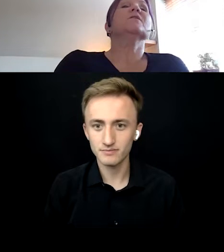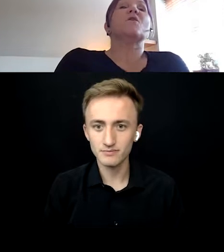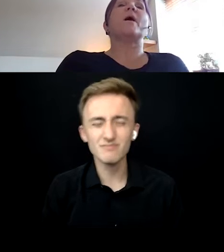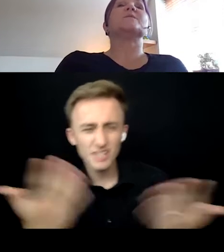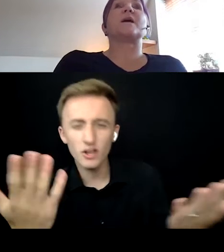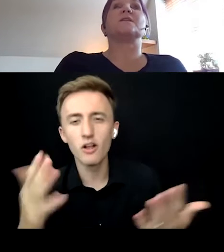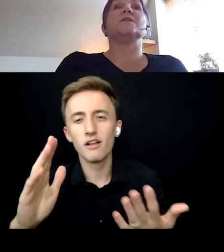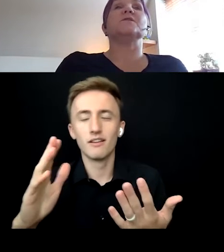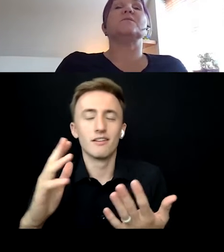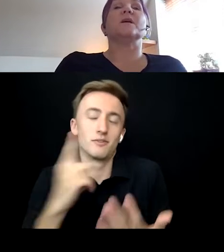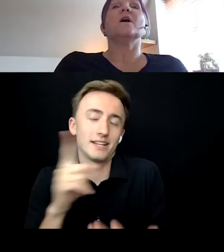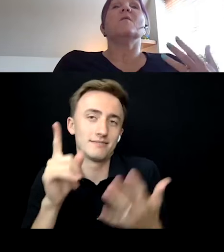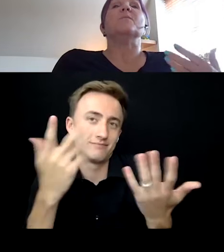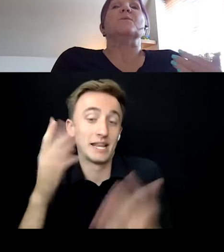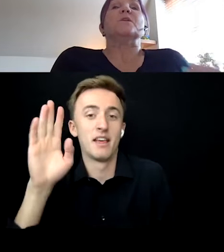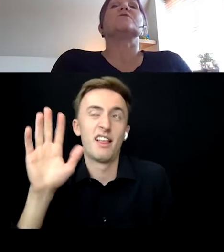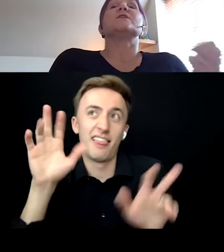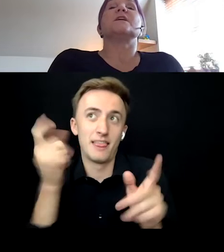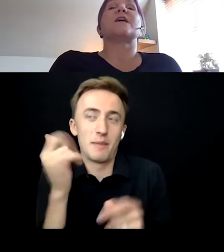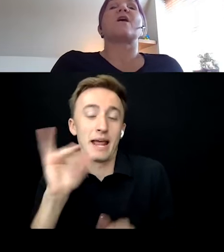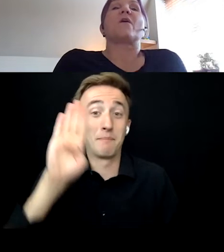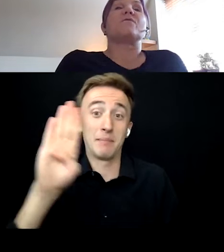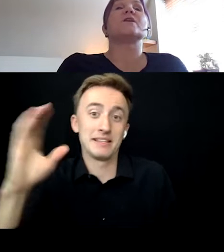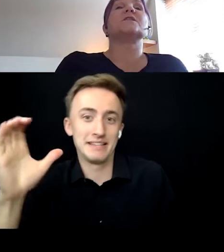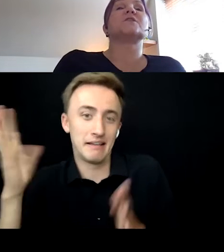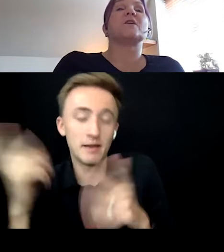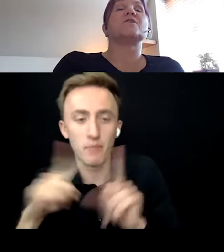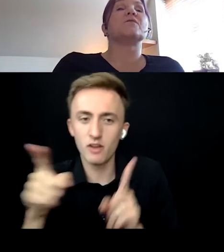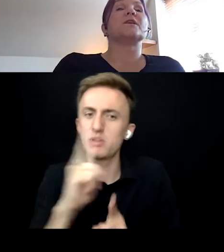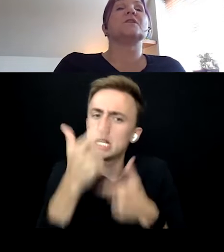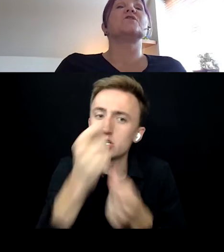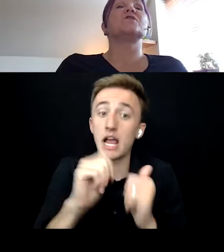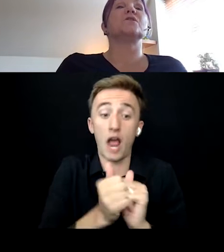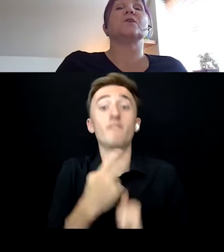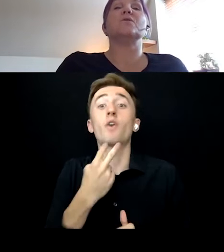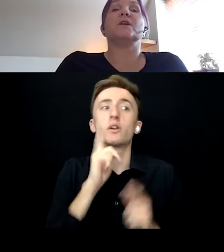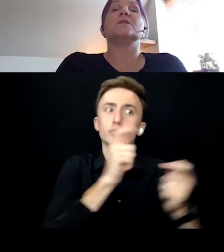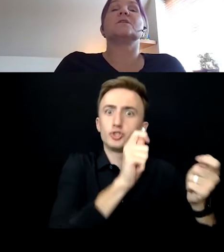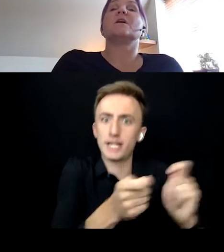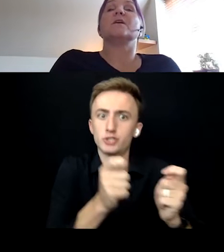but not as bad as it used to be. That's how it has changed over the years to suit the audience